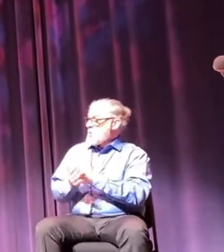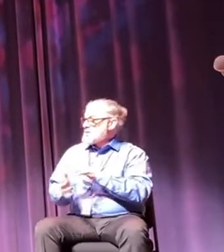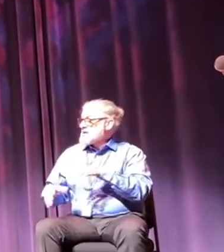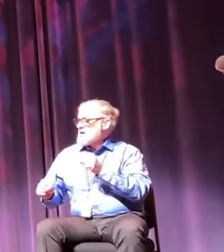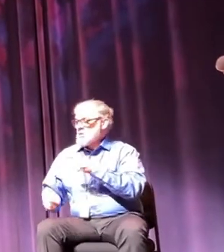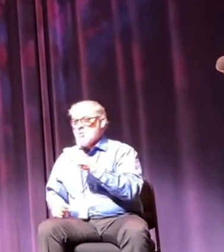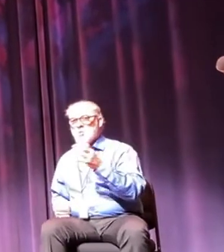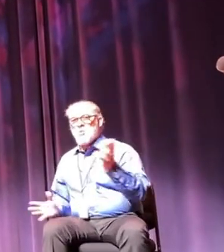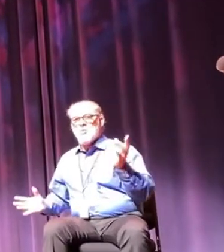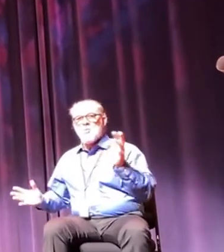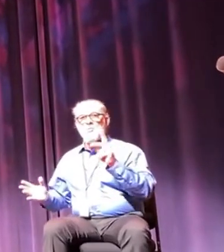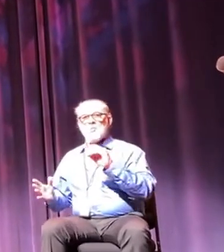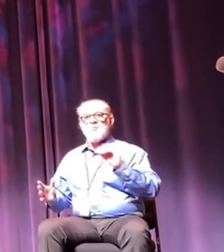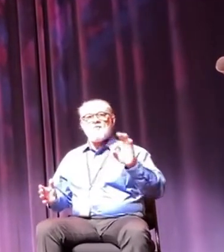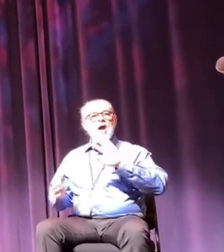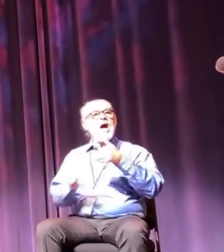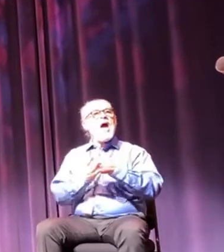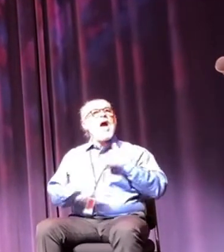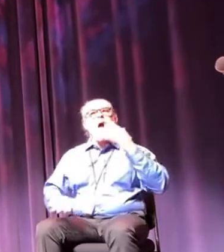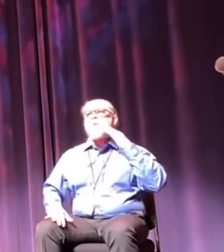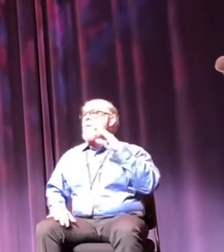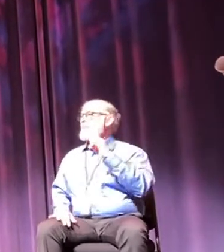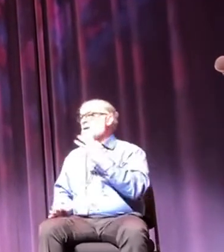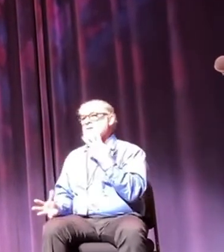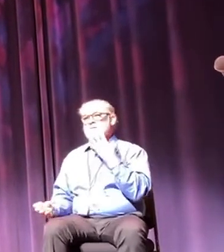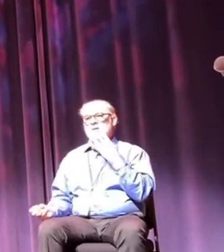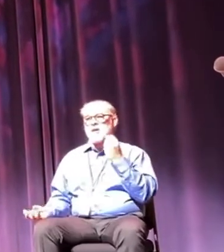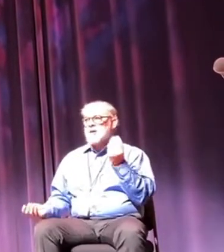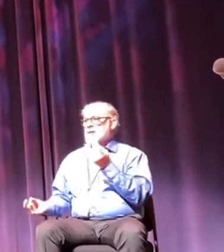Next, poof, I'll be a darling wife.